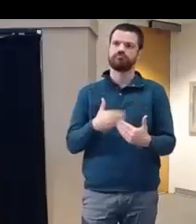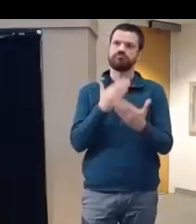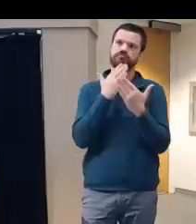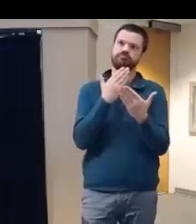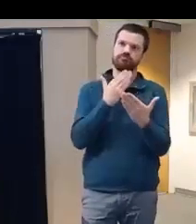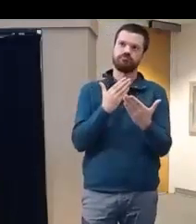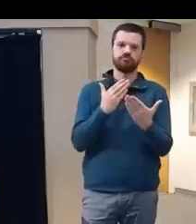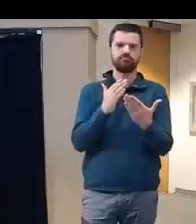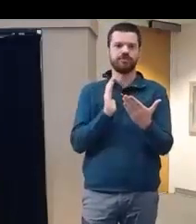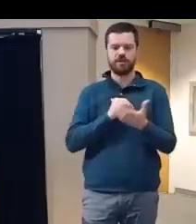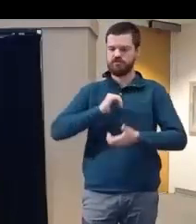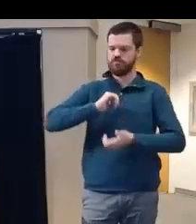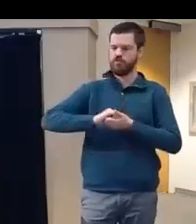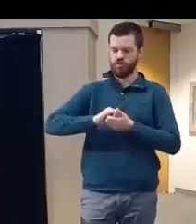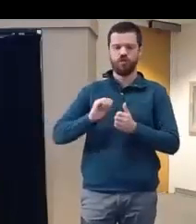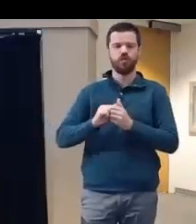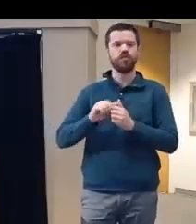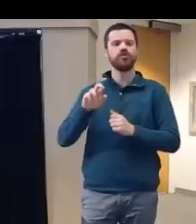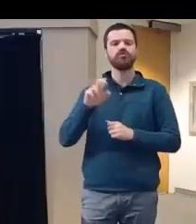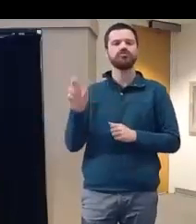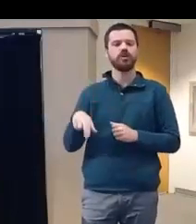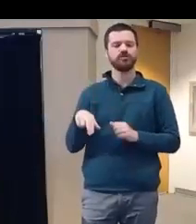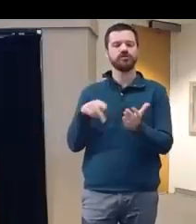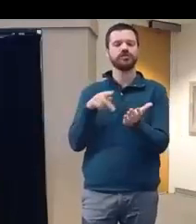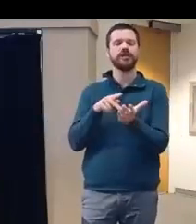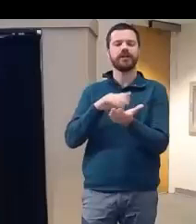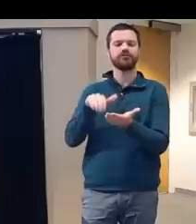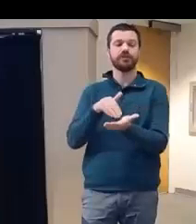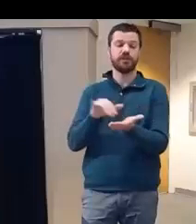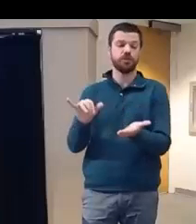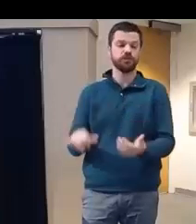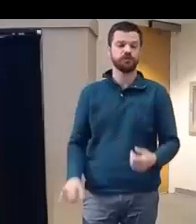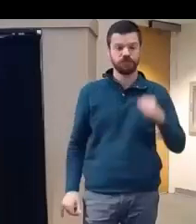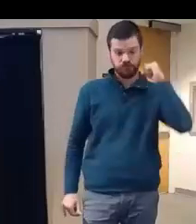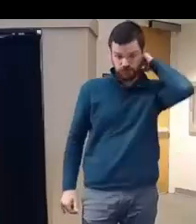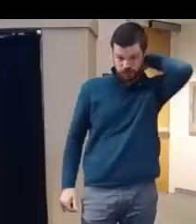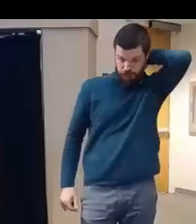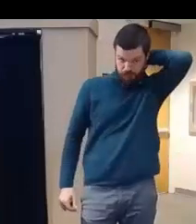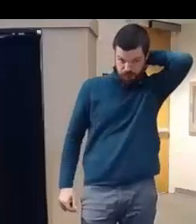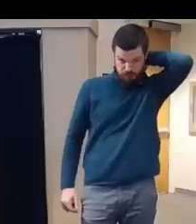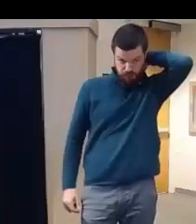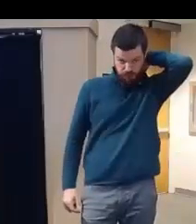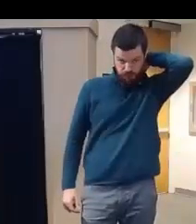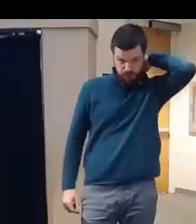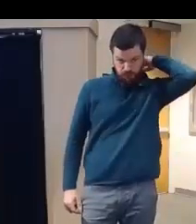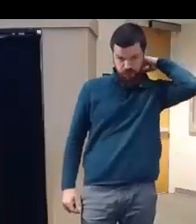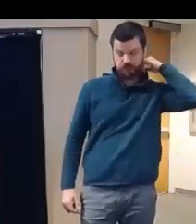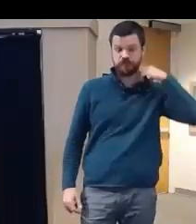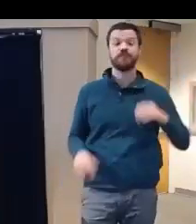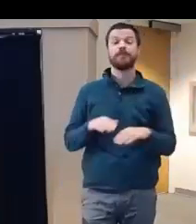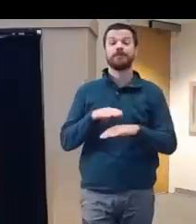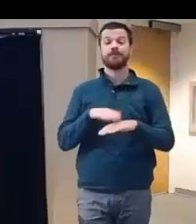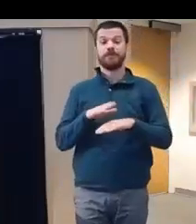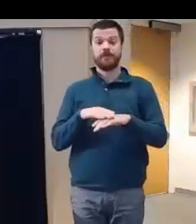partnership with Rochester Psychiatric Center as well they all spend at least a morning in ECT to